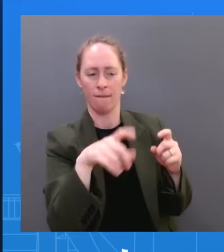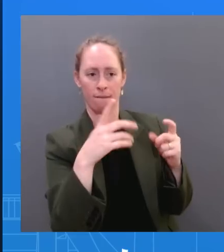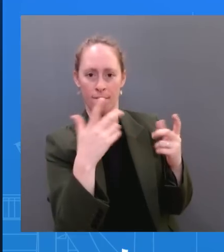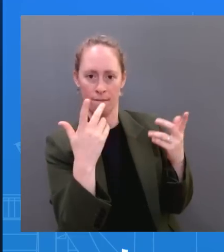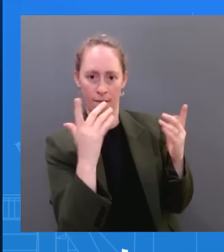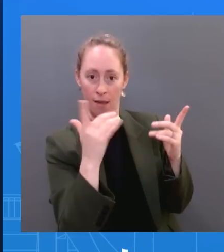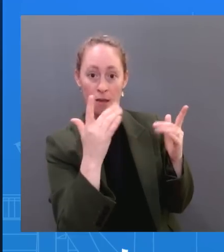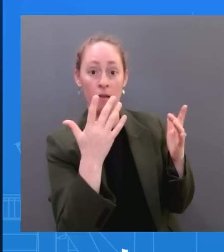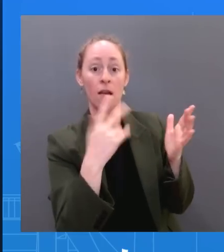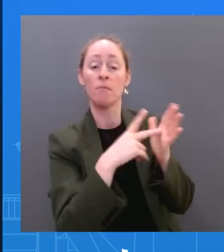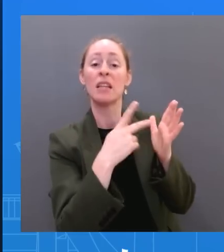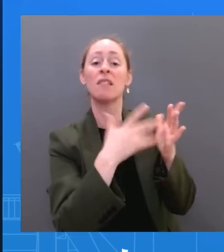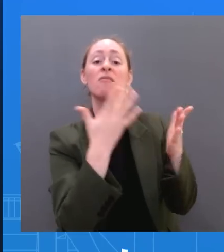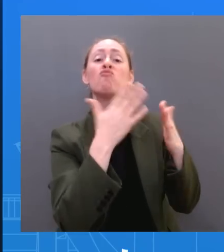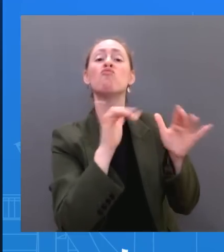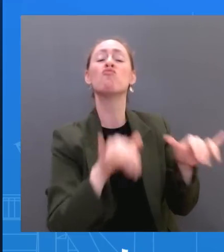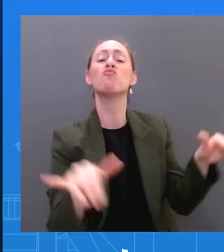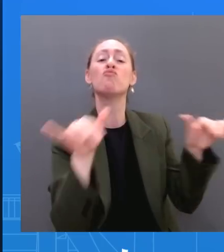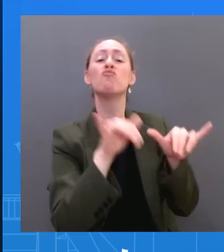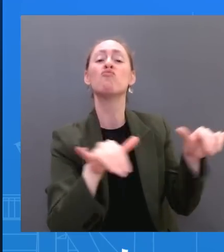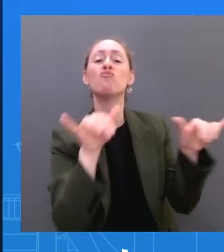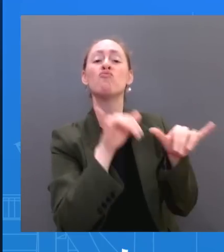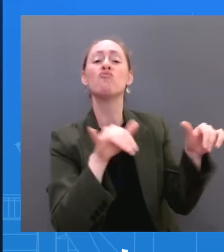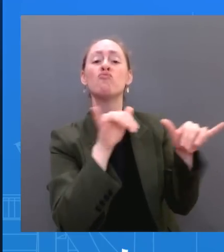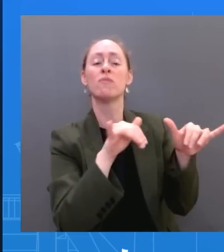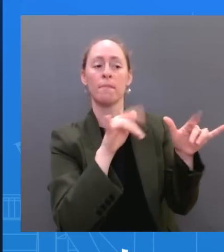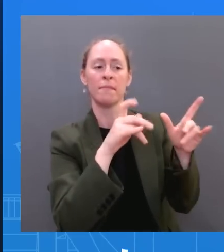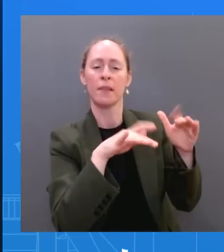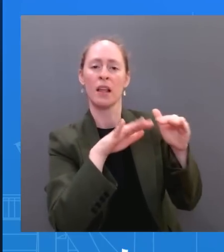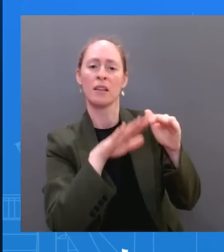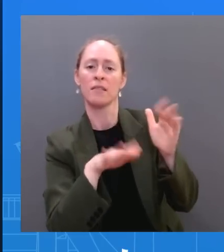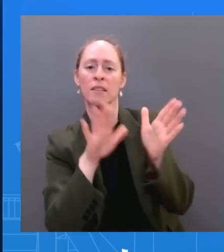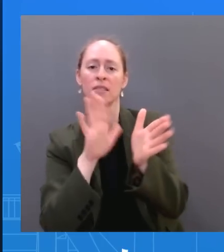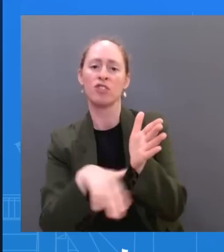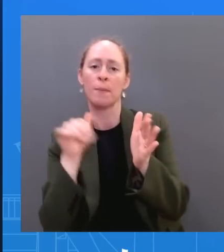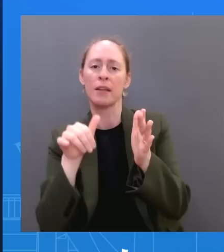Mr. Sullivan: If it turns out that countries are imposing their own price cap